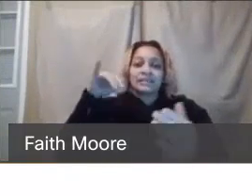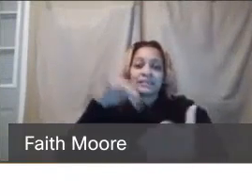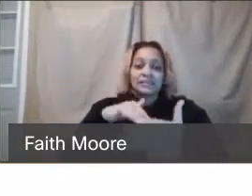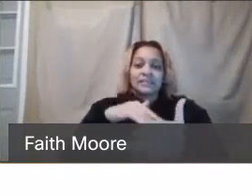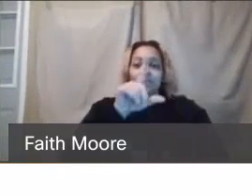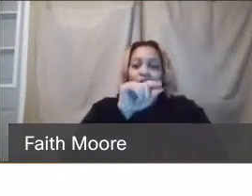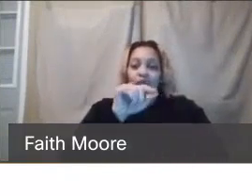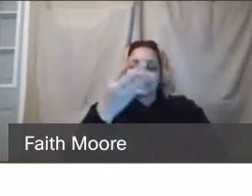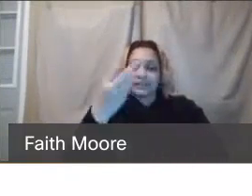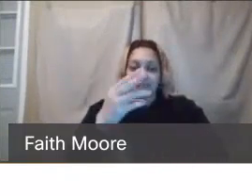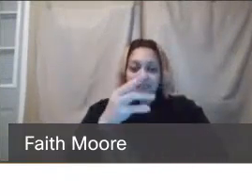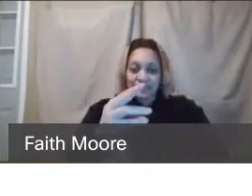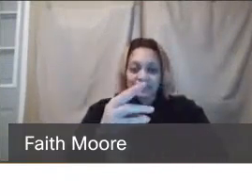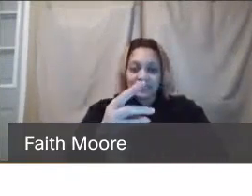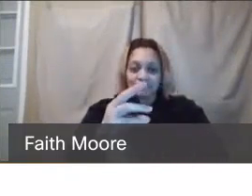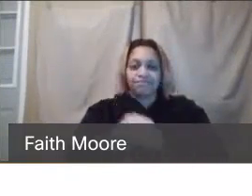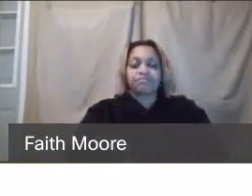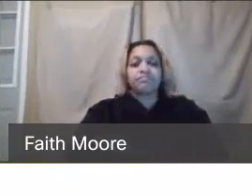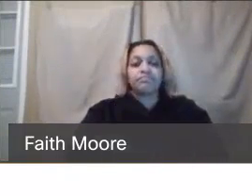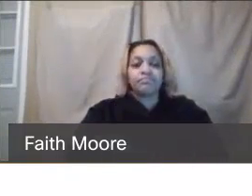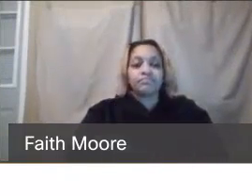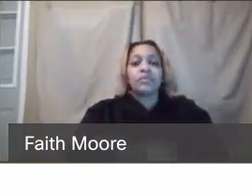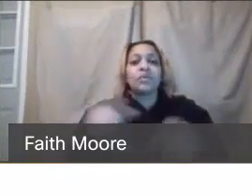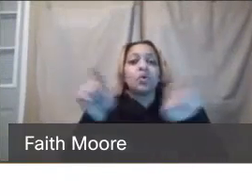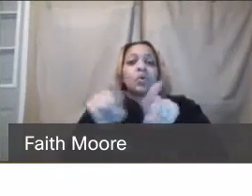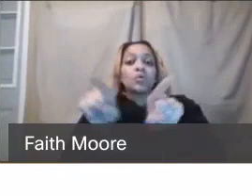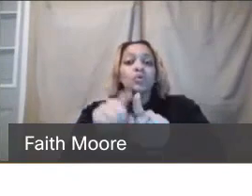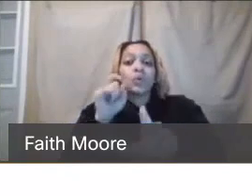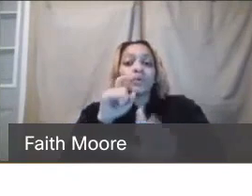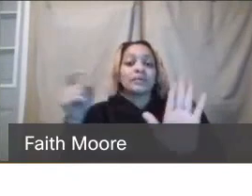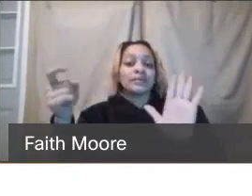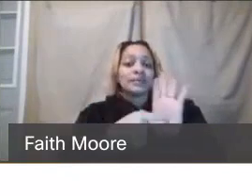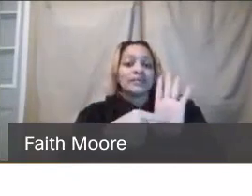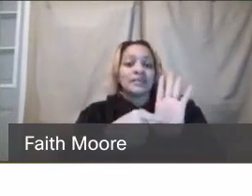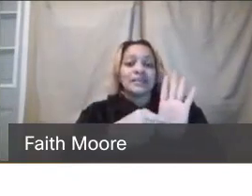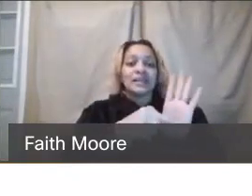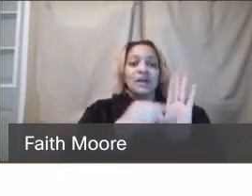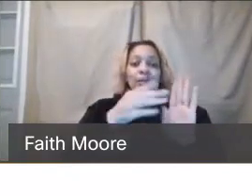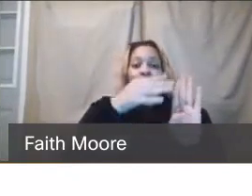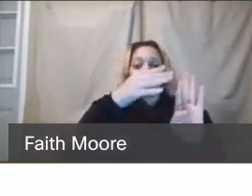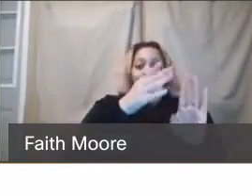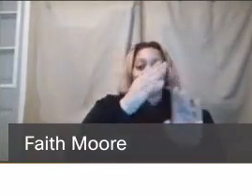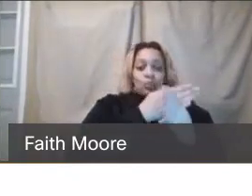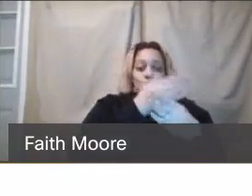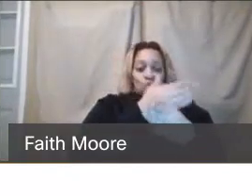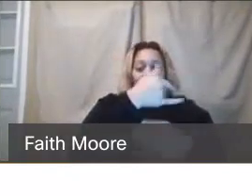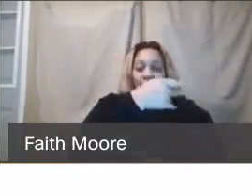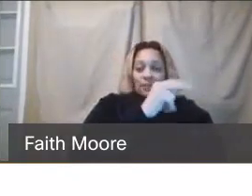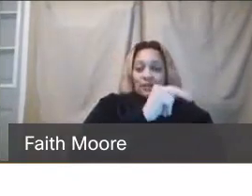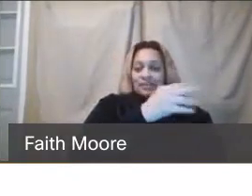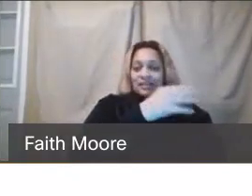Also identified 15 street between Pennsylvania and Maine as a high volume and non motorized travel corridor.